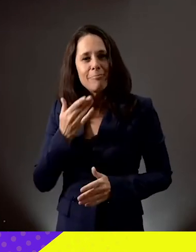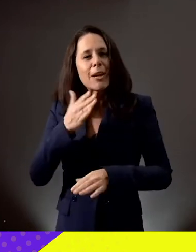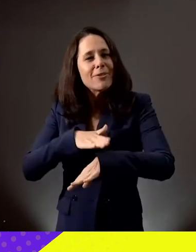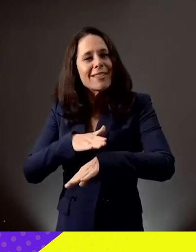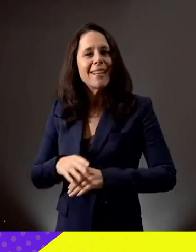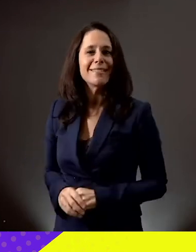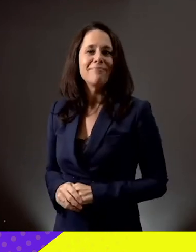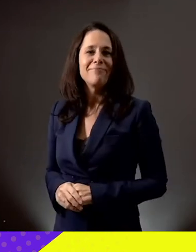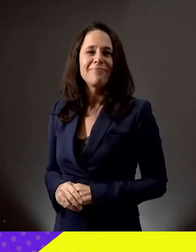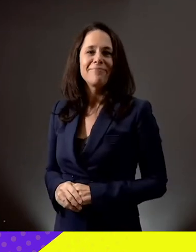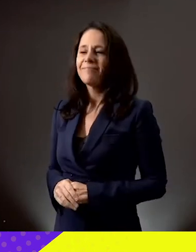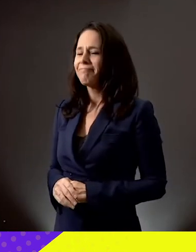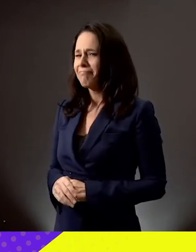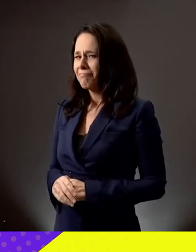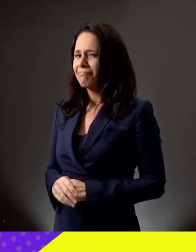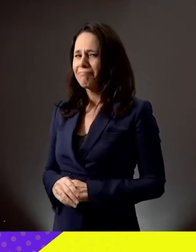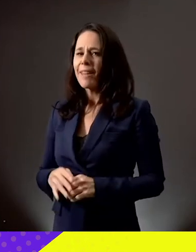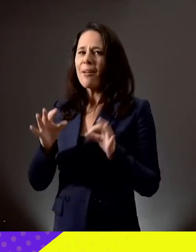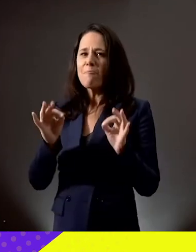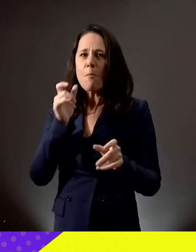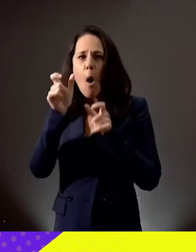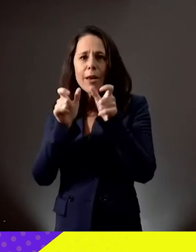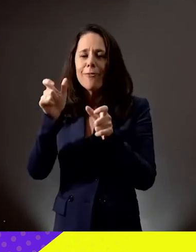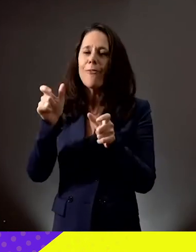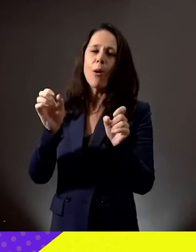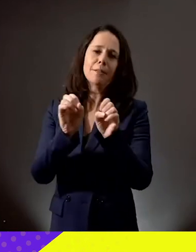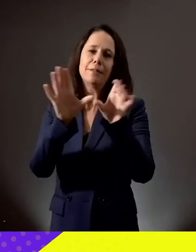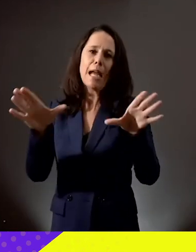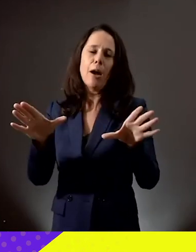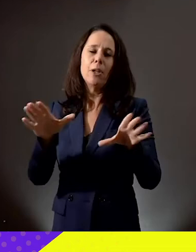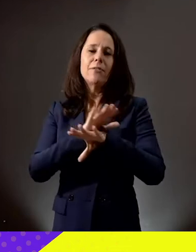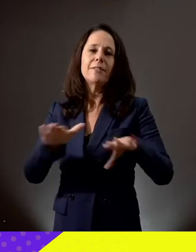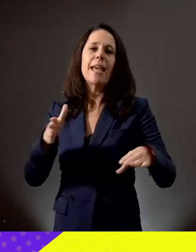Those were some great and clear words from Outgoing MP Wouter Koolmees.